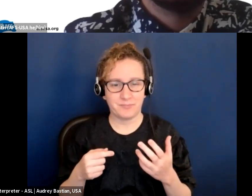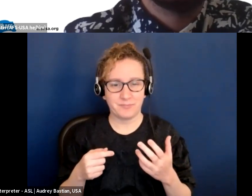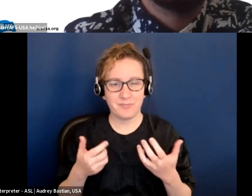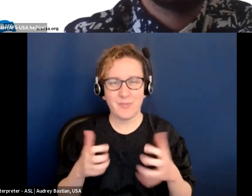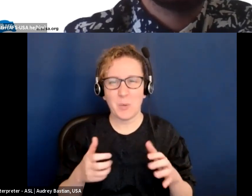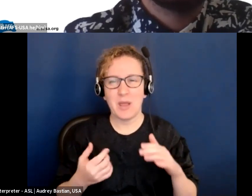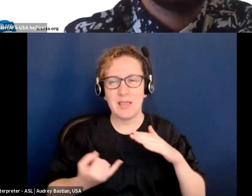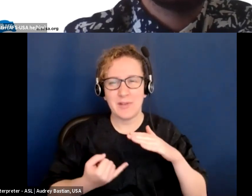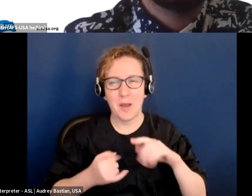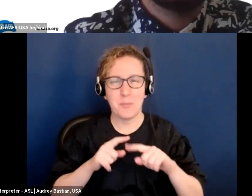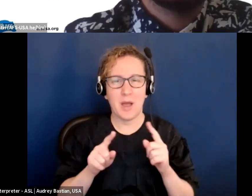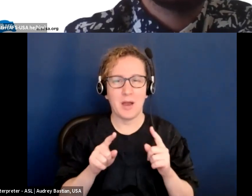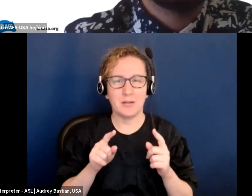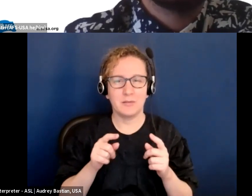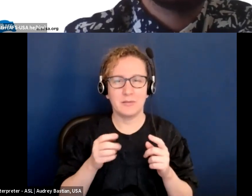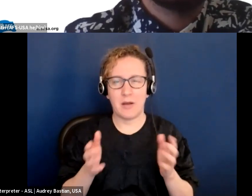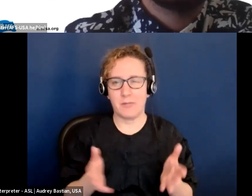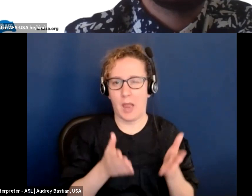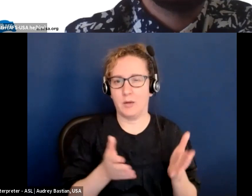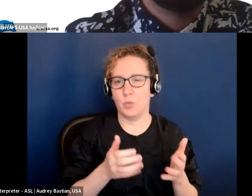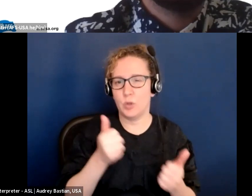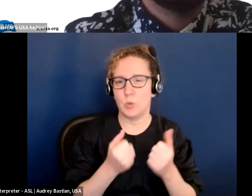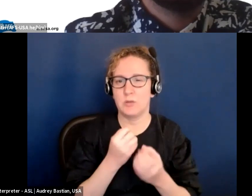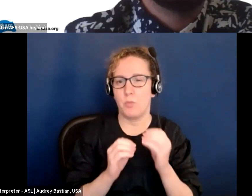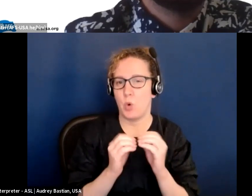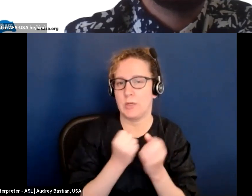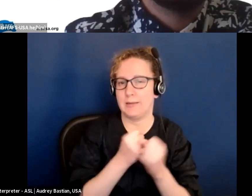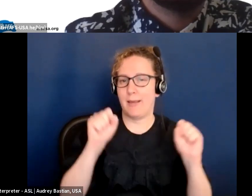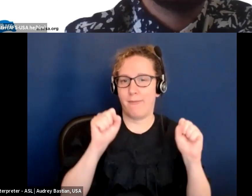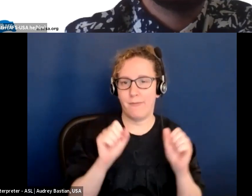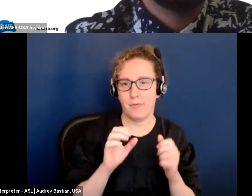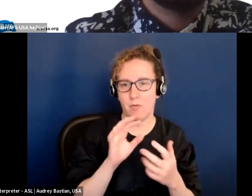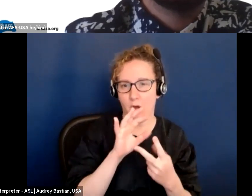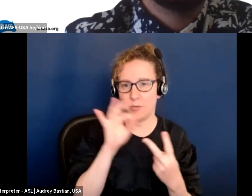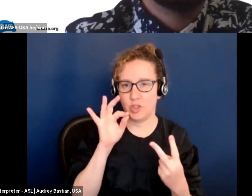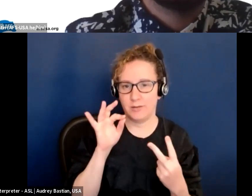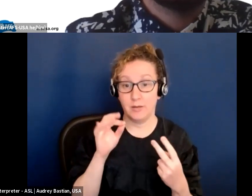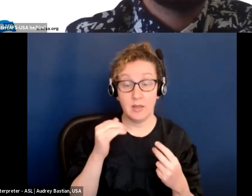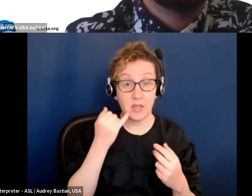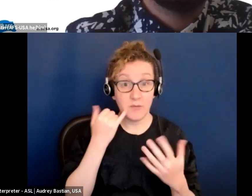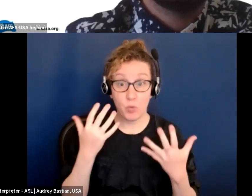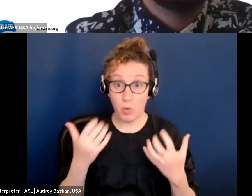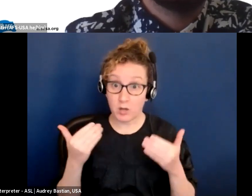guided toward the safer option. If you wanted to do the hike, that is when